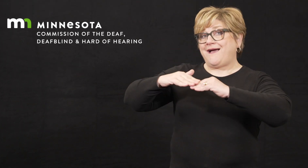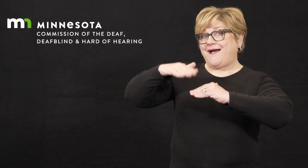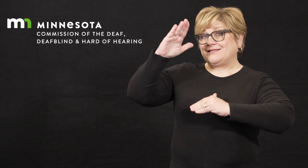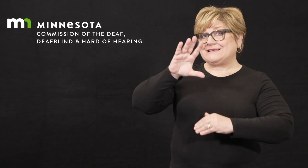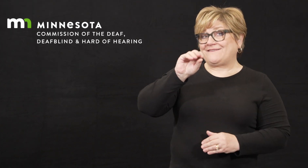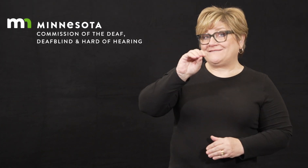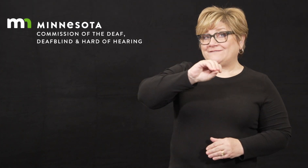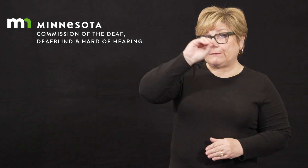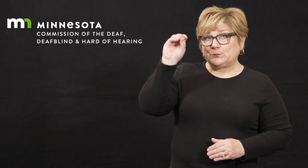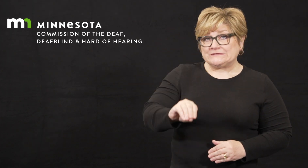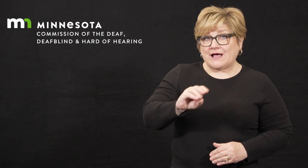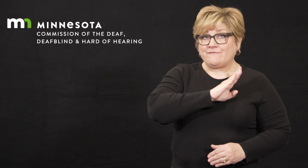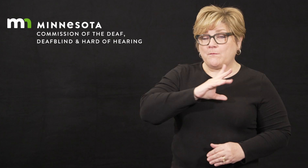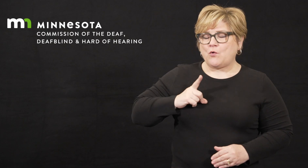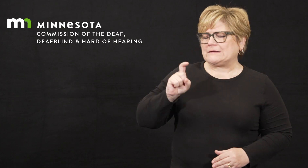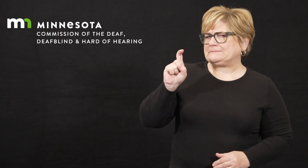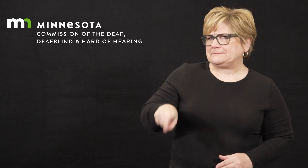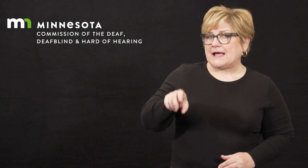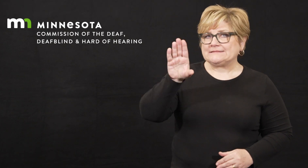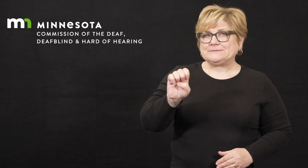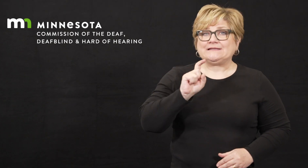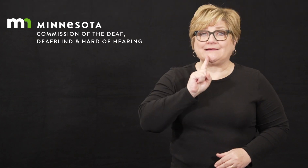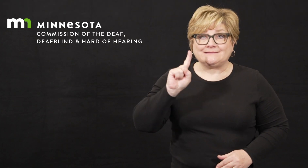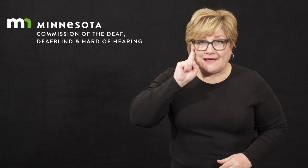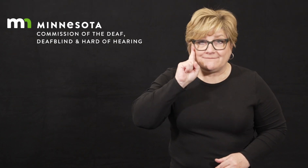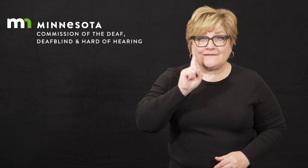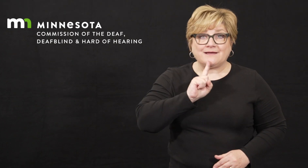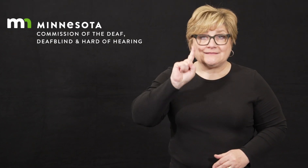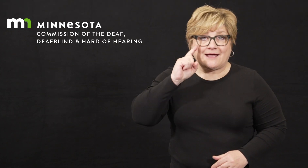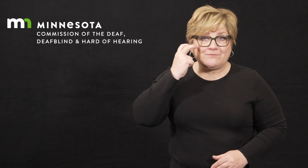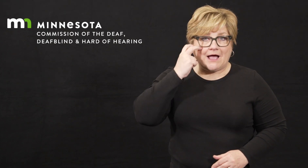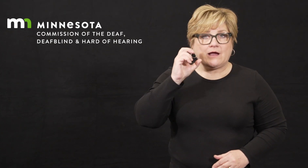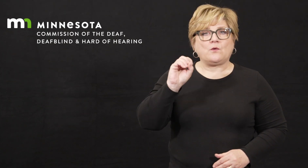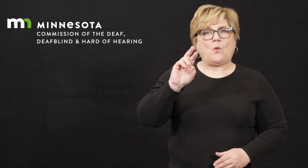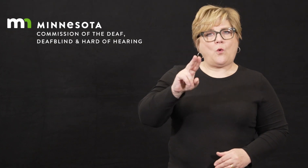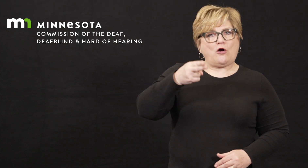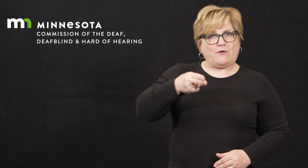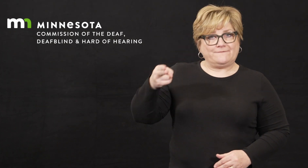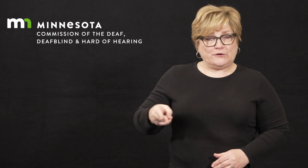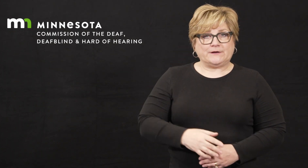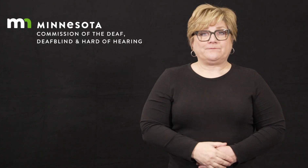At least 50% of the board must be deaf, deafblind or hard of hearing.